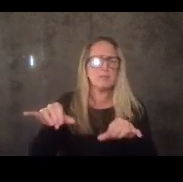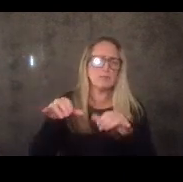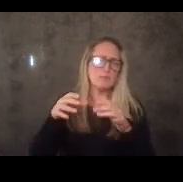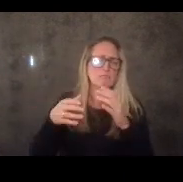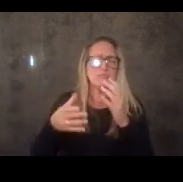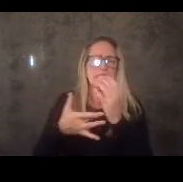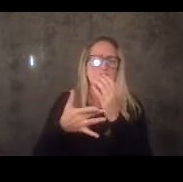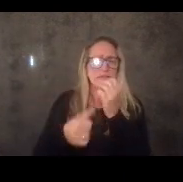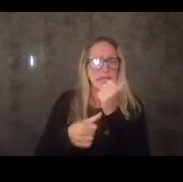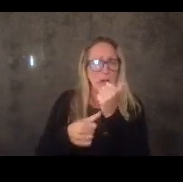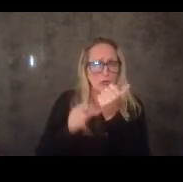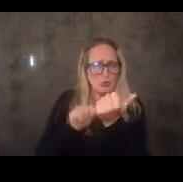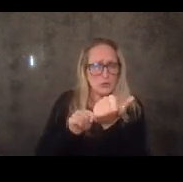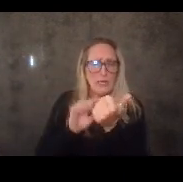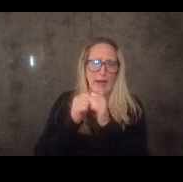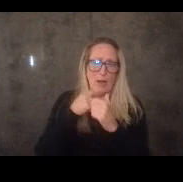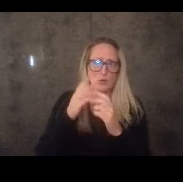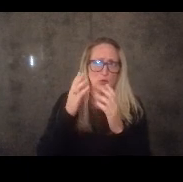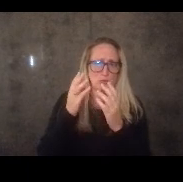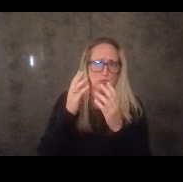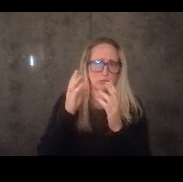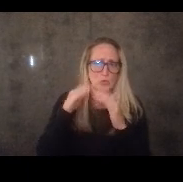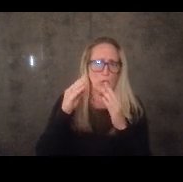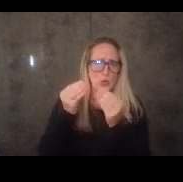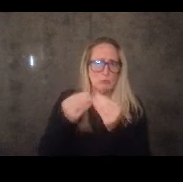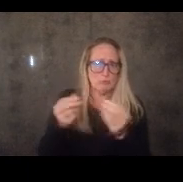technology. And how to troubleshoot with those? So I do have a link for that though.